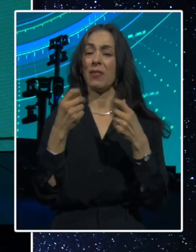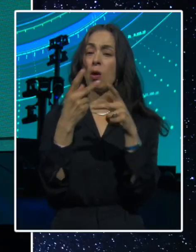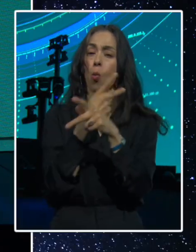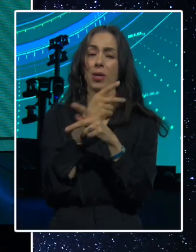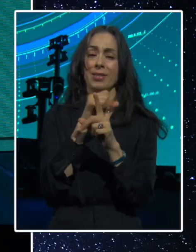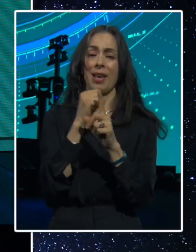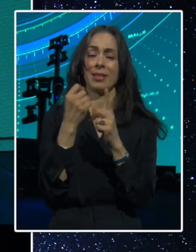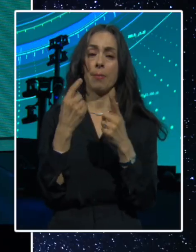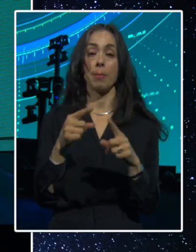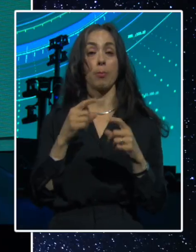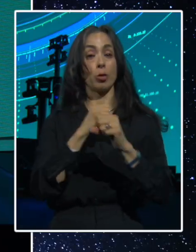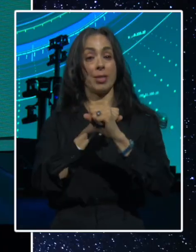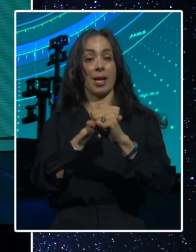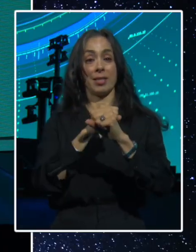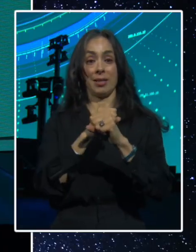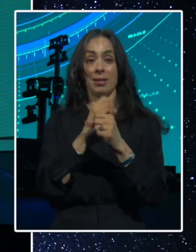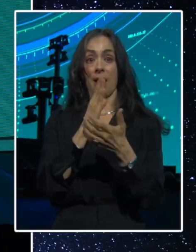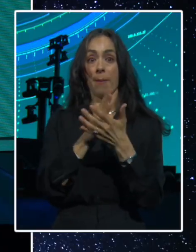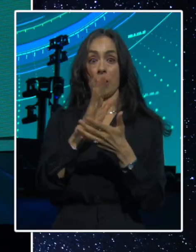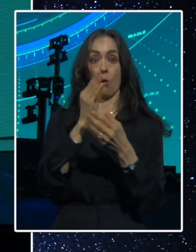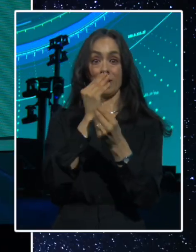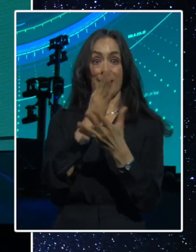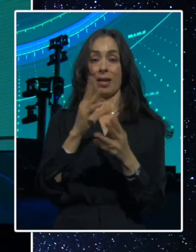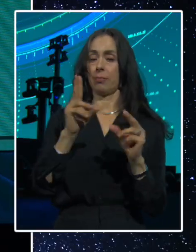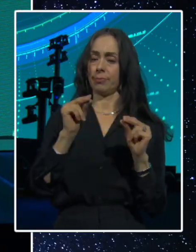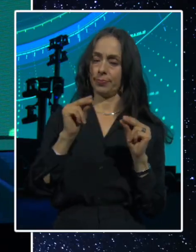But protection doesn't stop at your data.